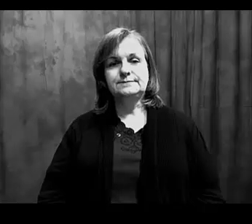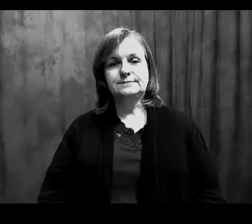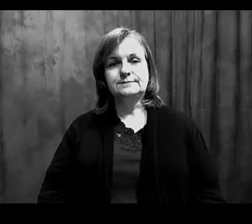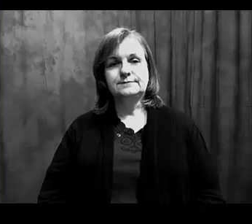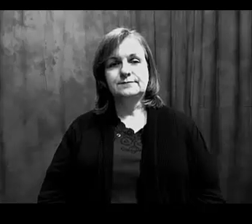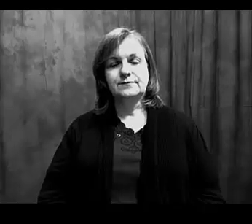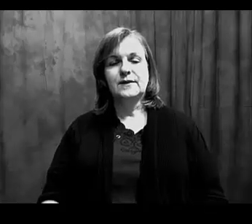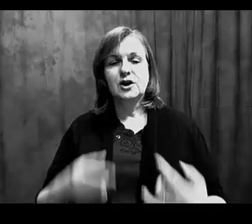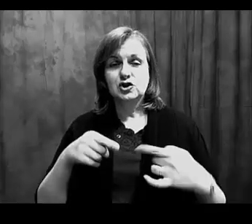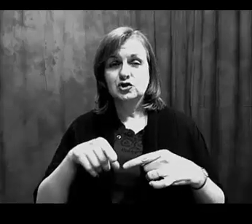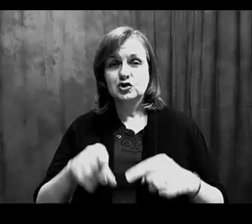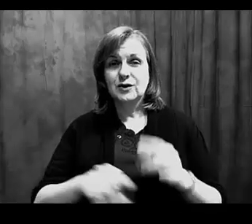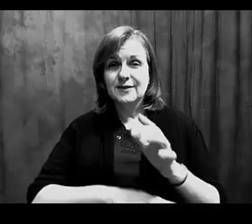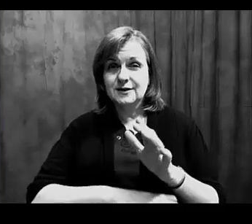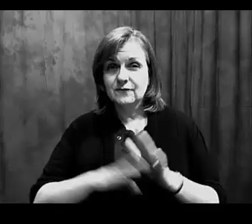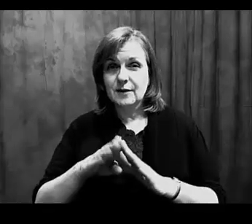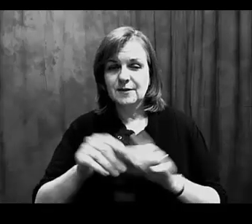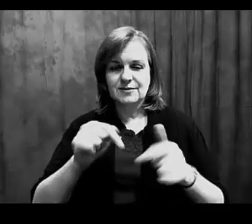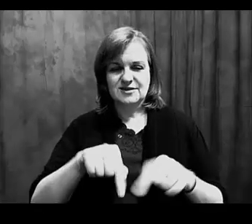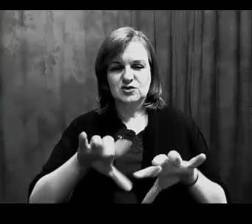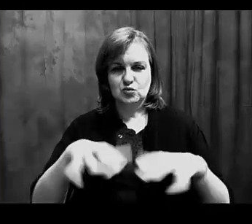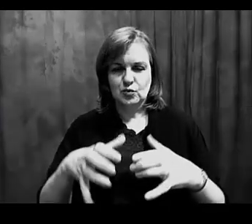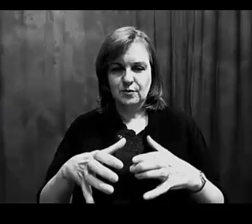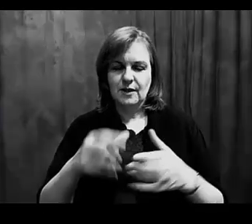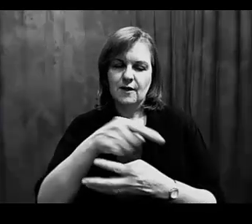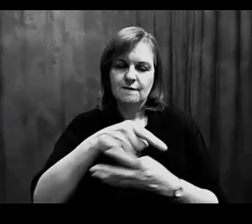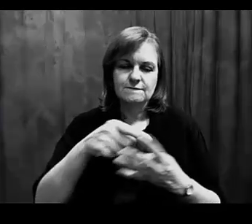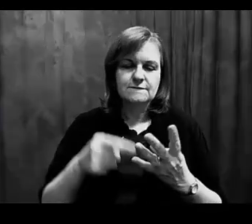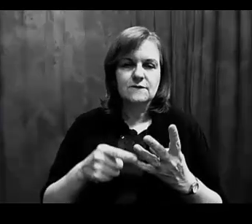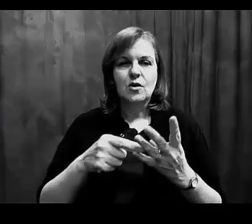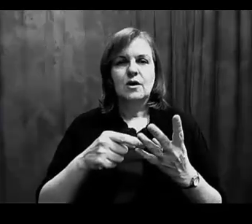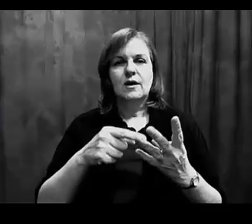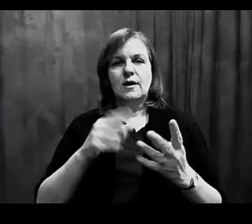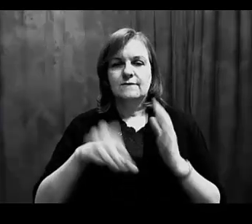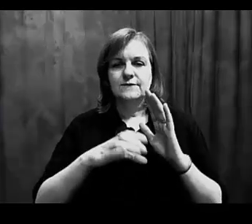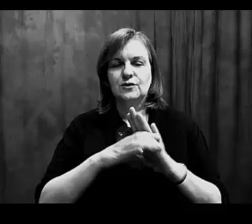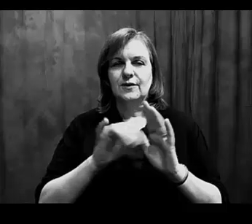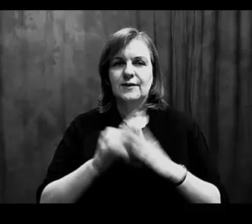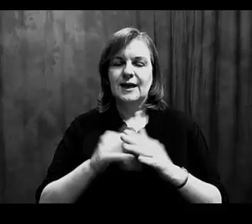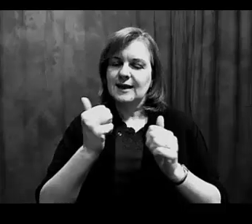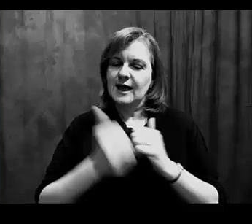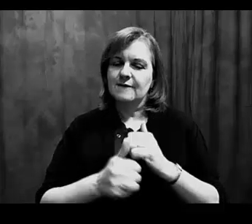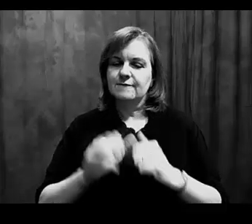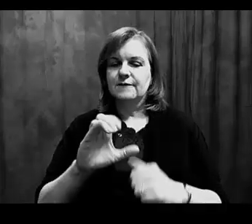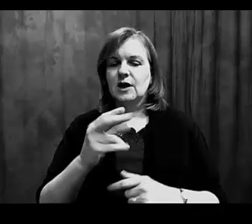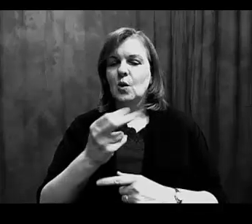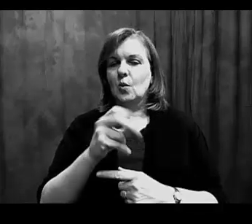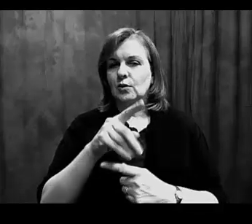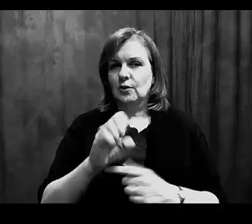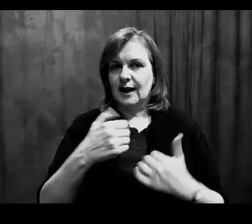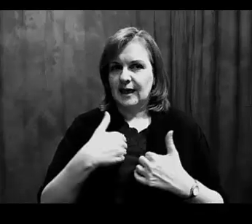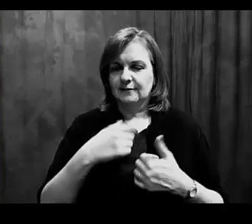so in developments there are four features that are common to every single chordate